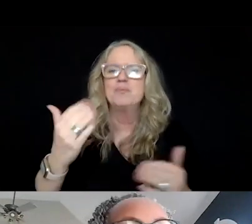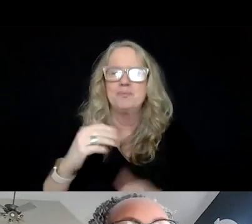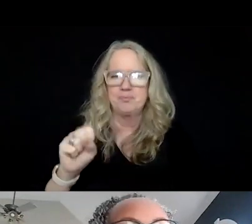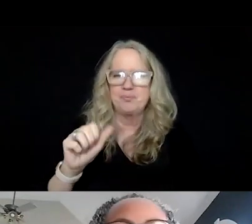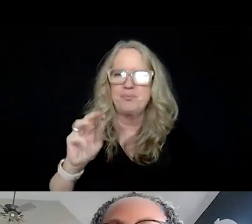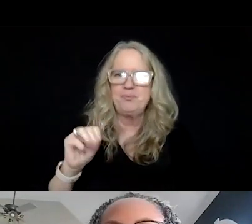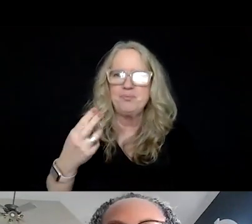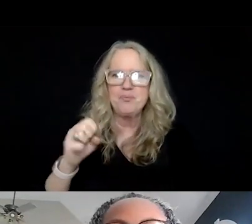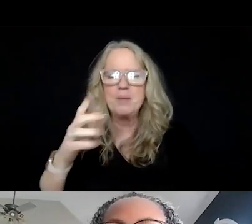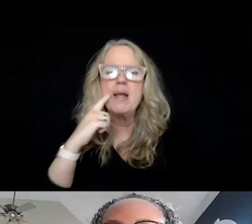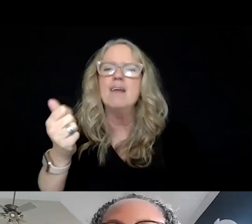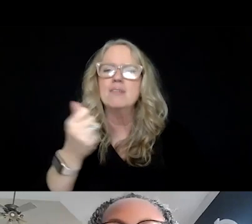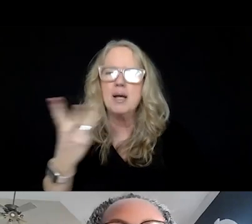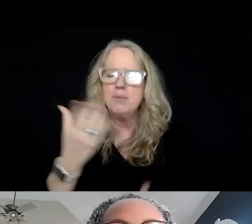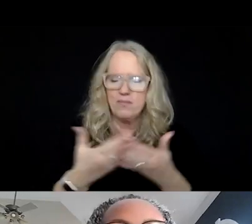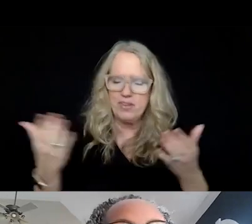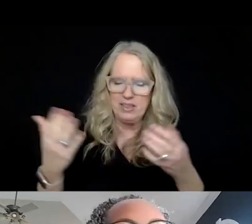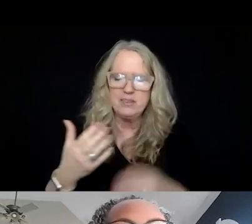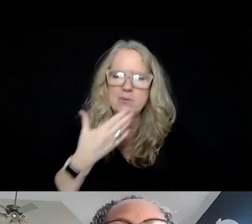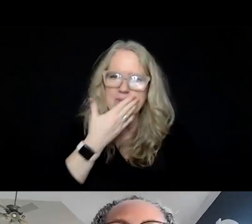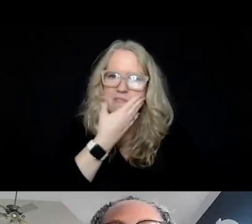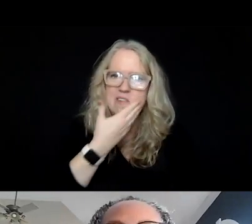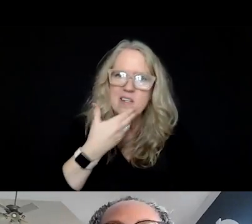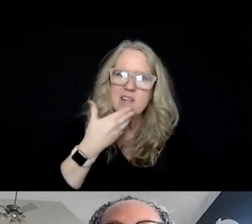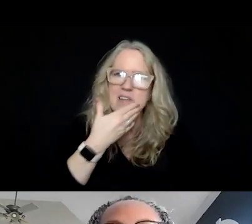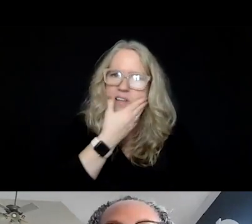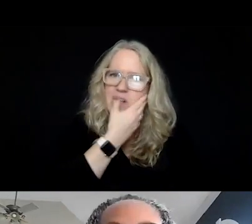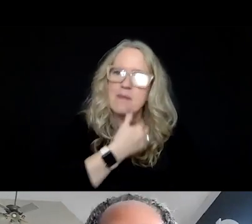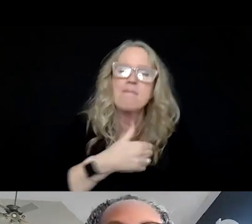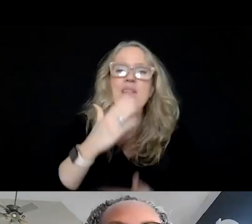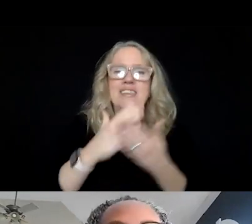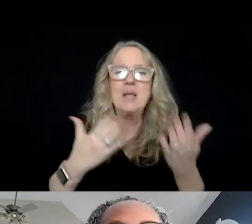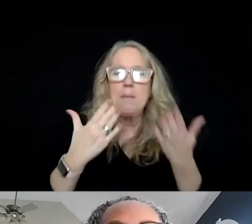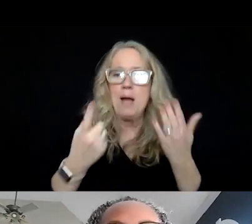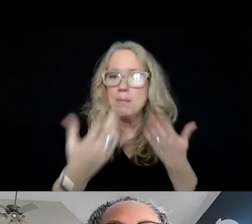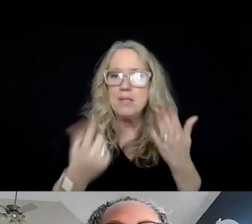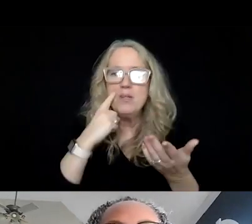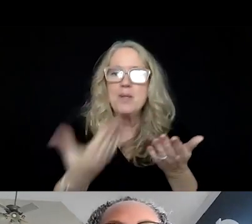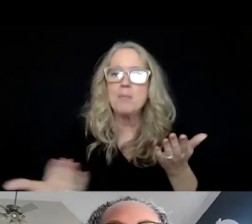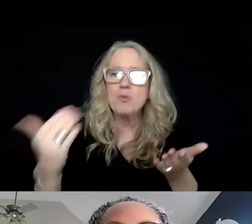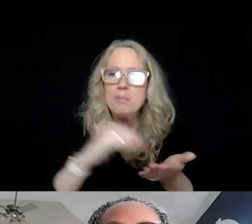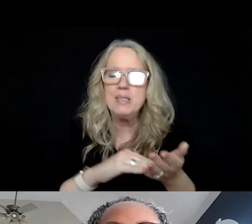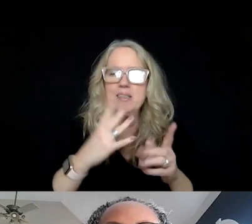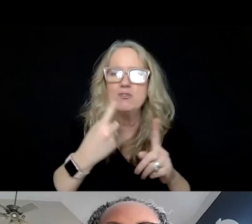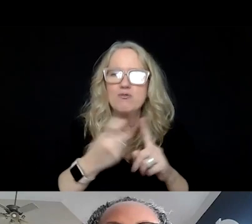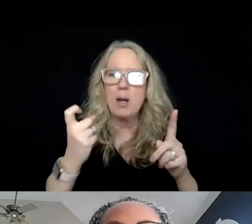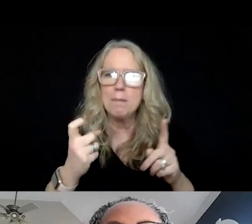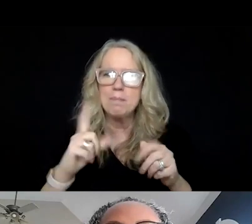I HAVE A COUPLE OF THINGS TO SHARE TODAY. SOME MAY BE REPEATS FROM PREVIOUS MEETINGS,